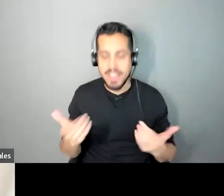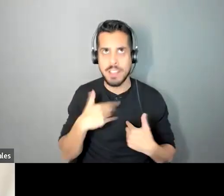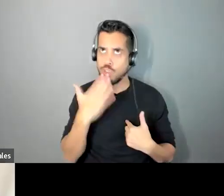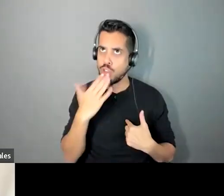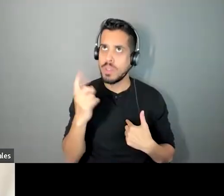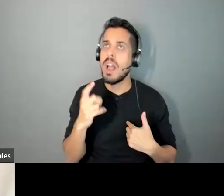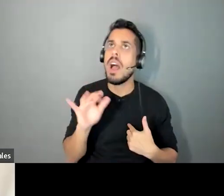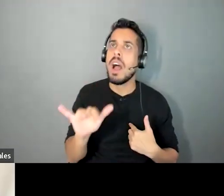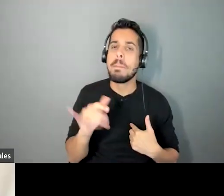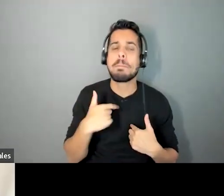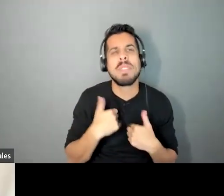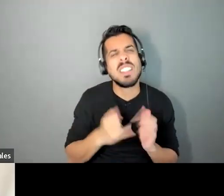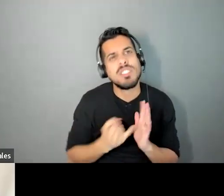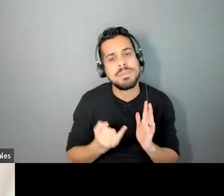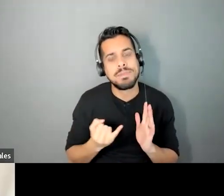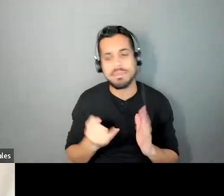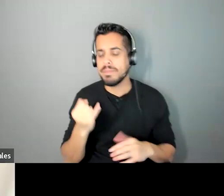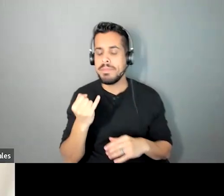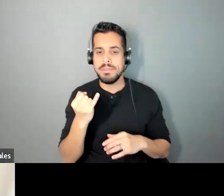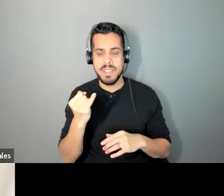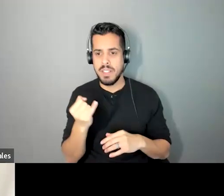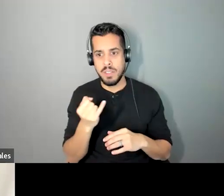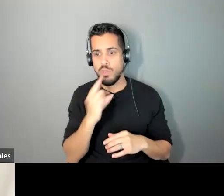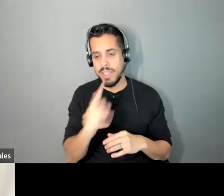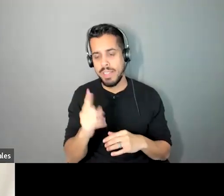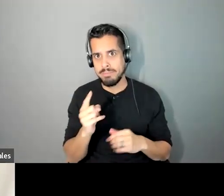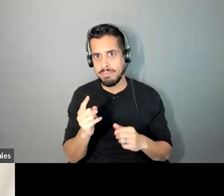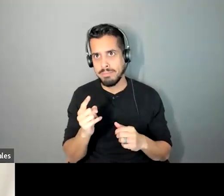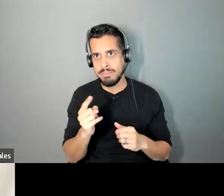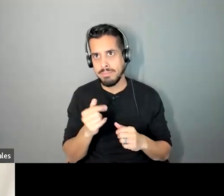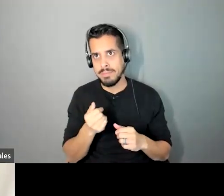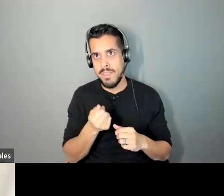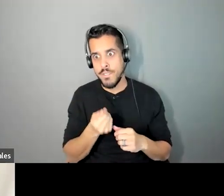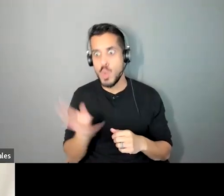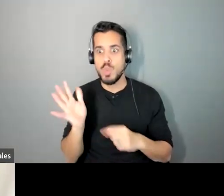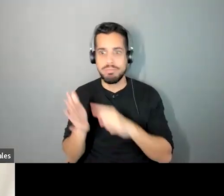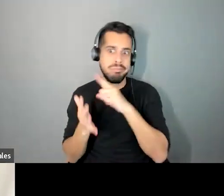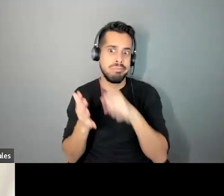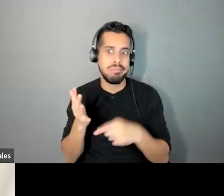Just, you know, there's a-- there's-- there's a handful of things that are really intriguing to me. Um...